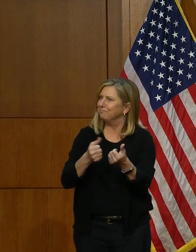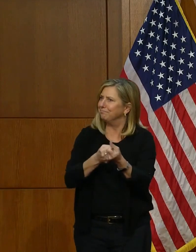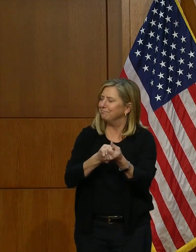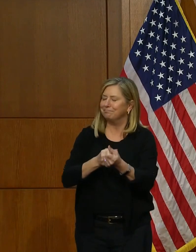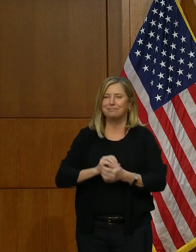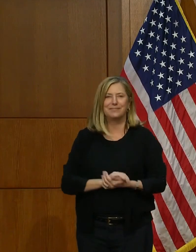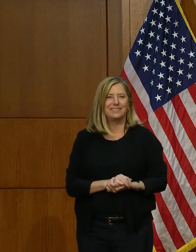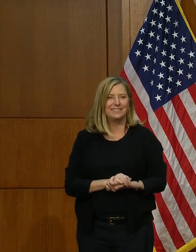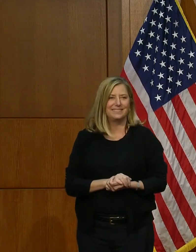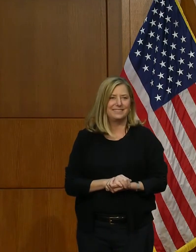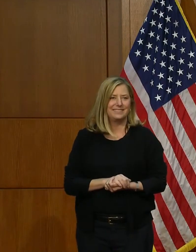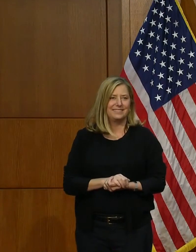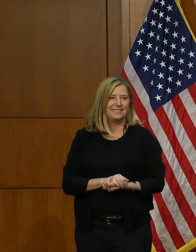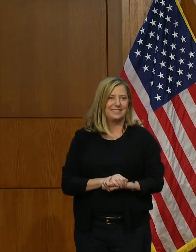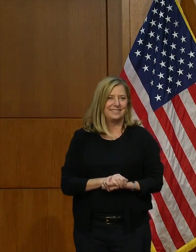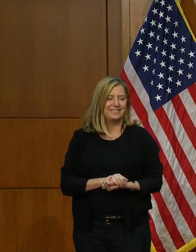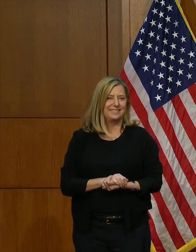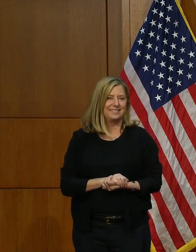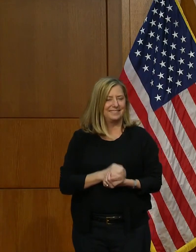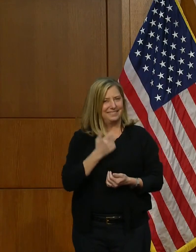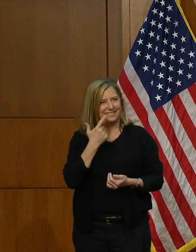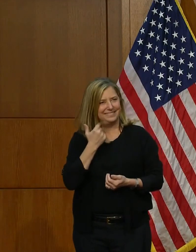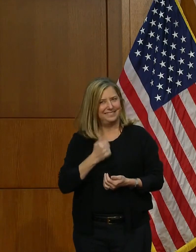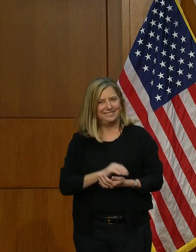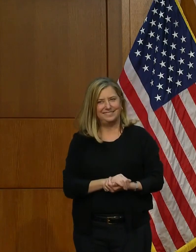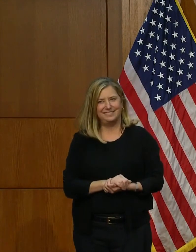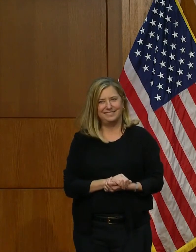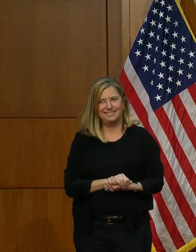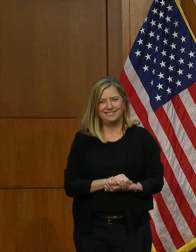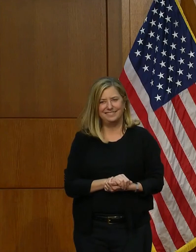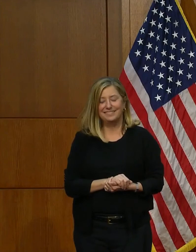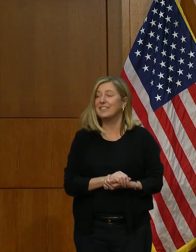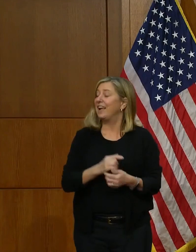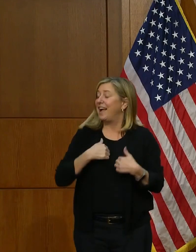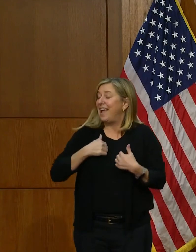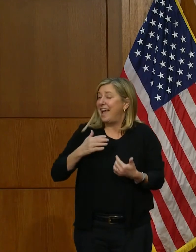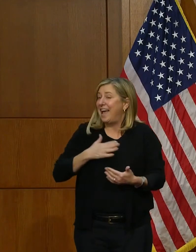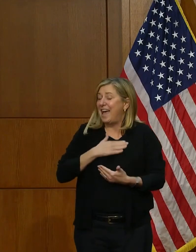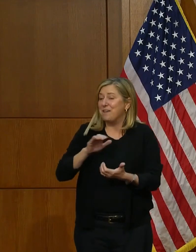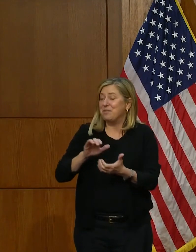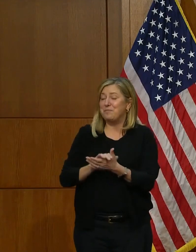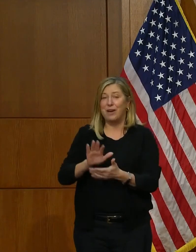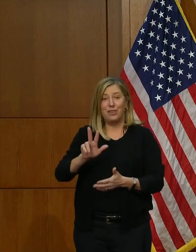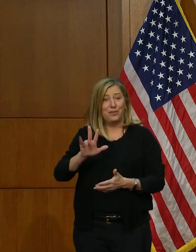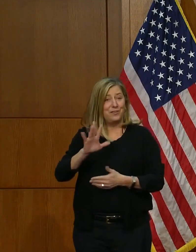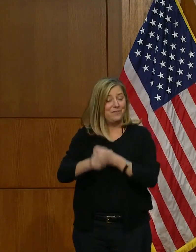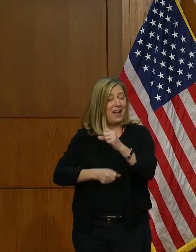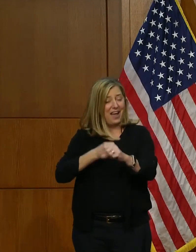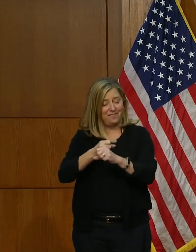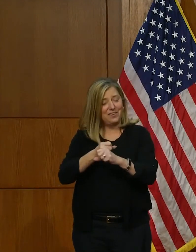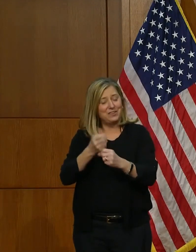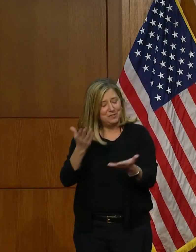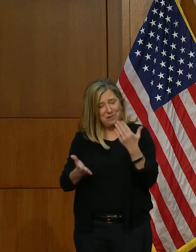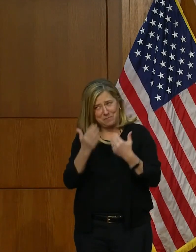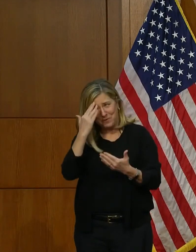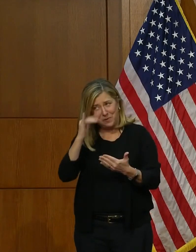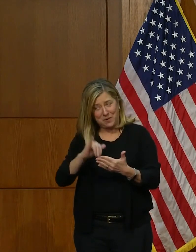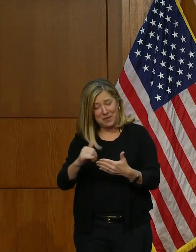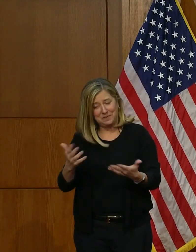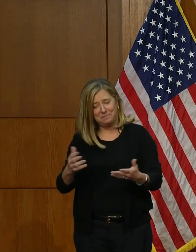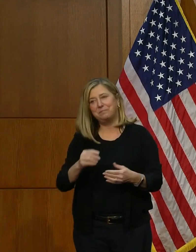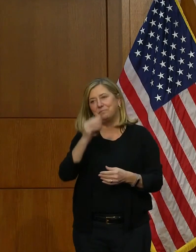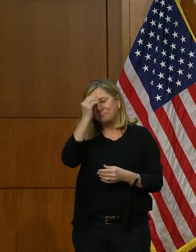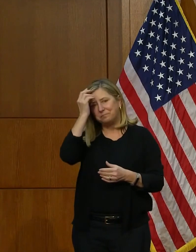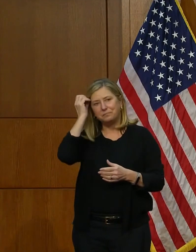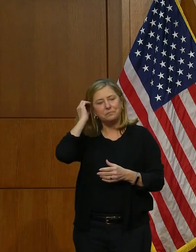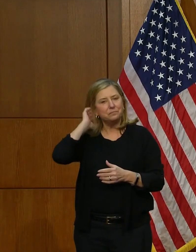THIO MARY. UM YEAH. HAPPILY